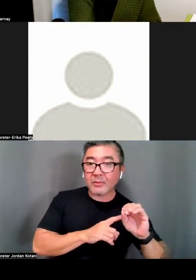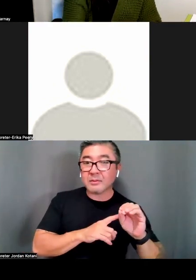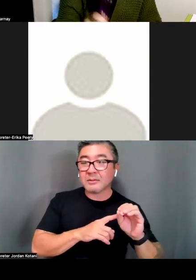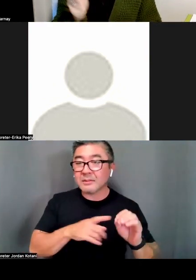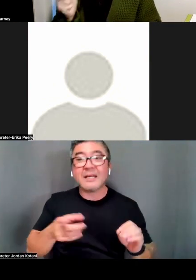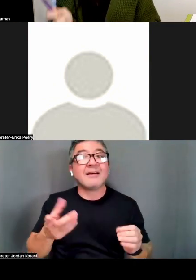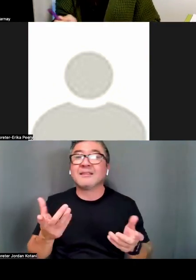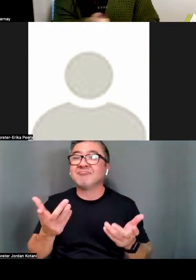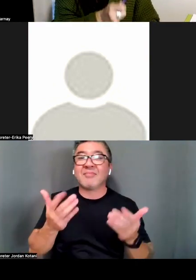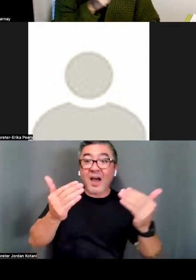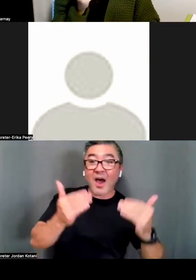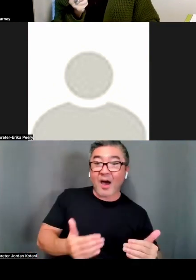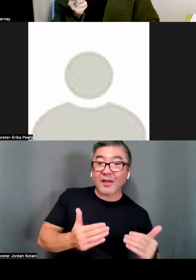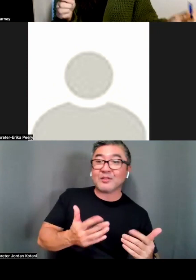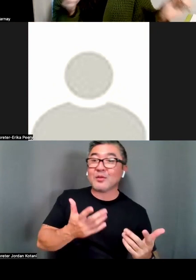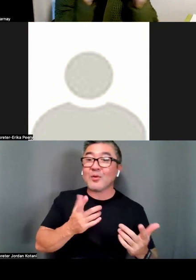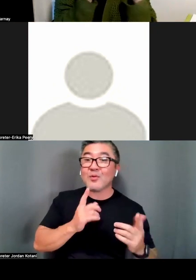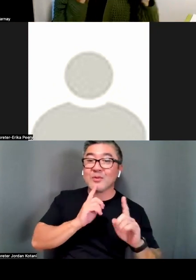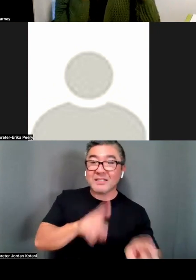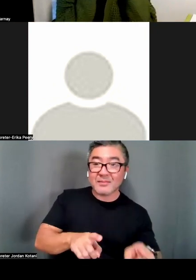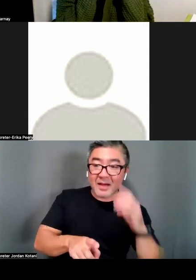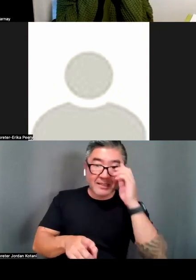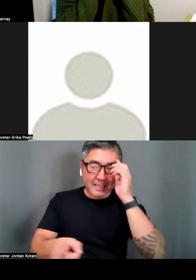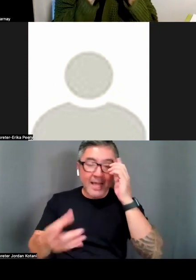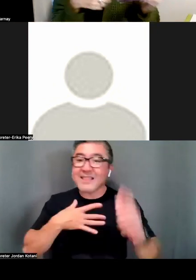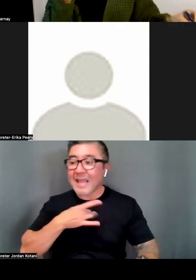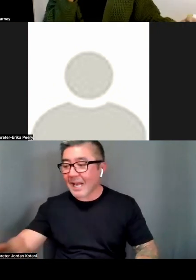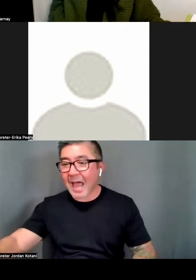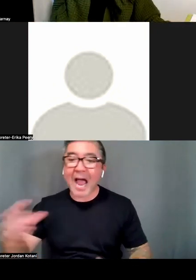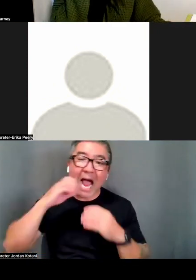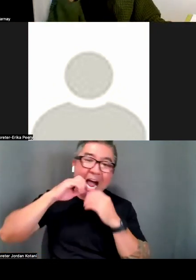whether they're food objects or not, in their mouth, chewing on pens, chewing on their hair,